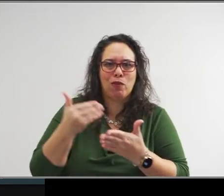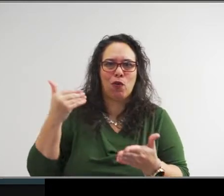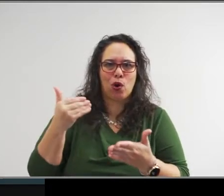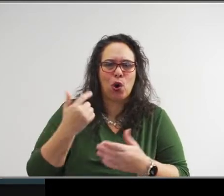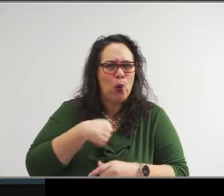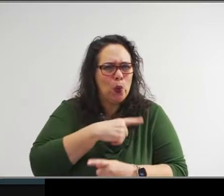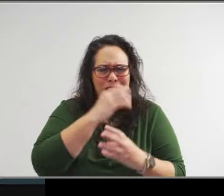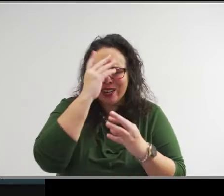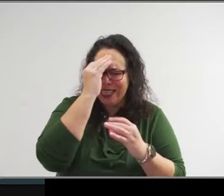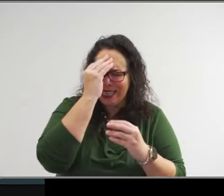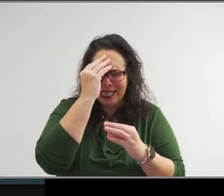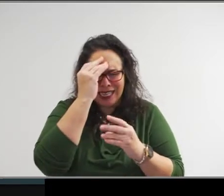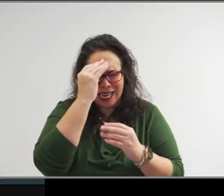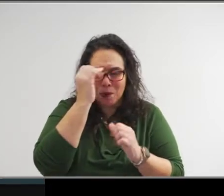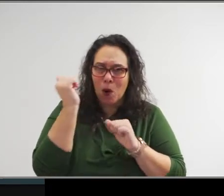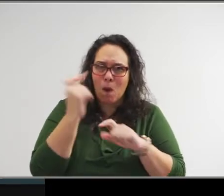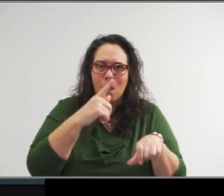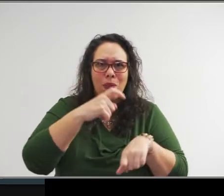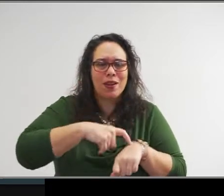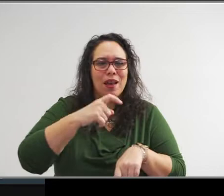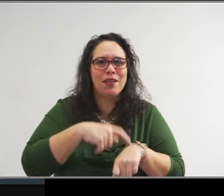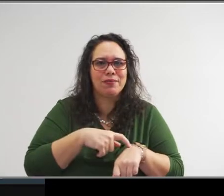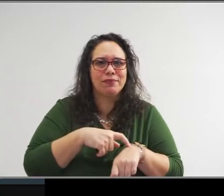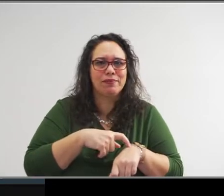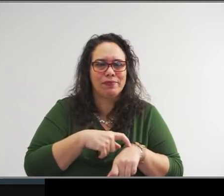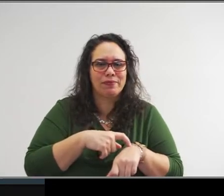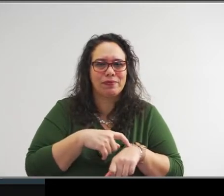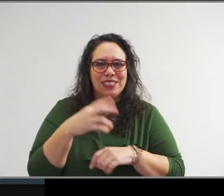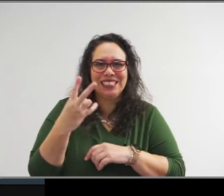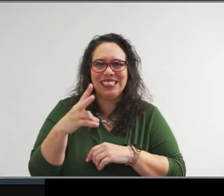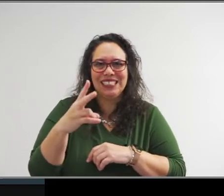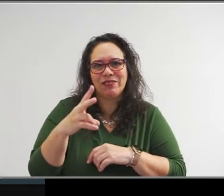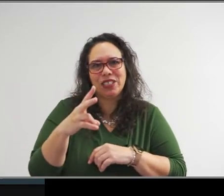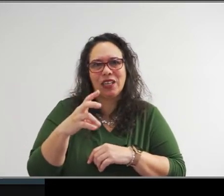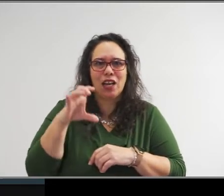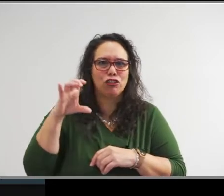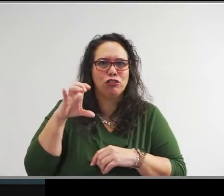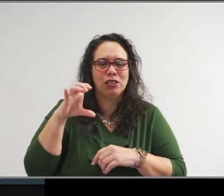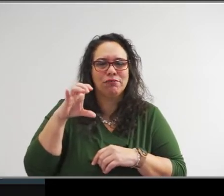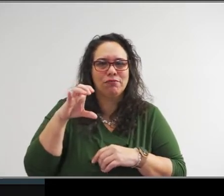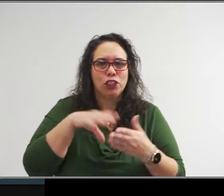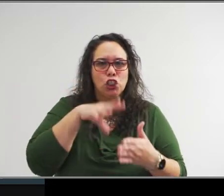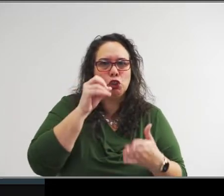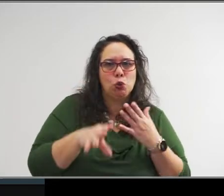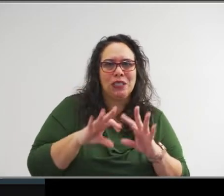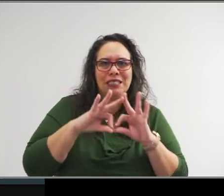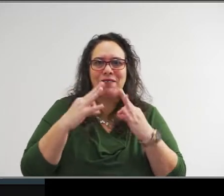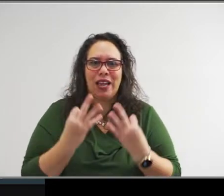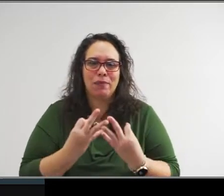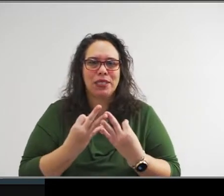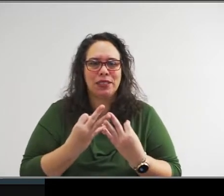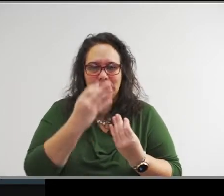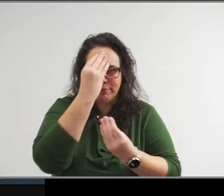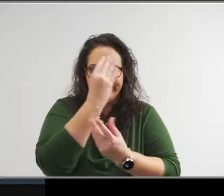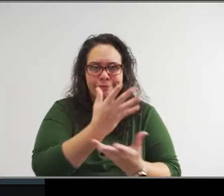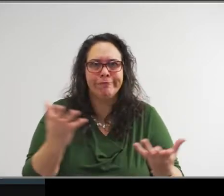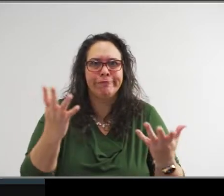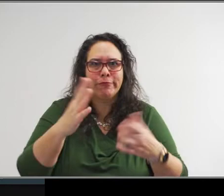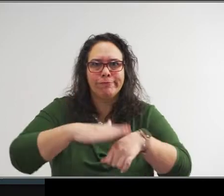And so that even our 1700 families or students and families are on notice that after more assessment